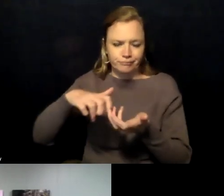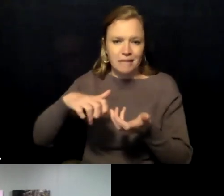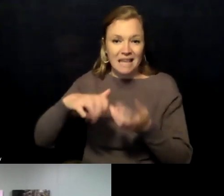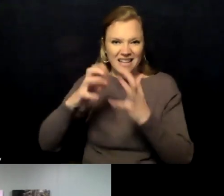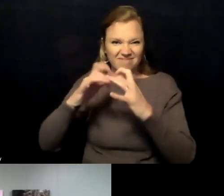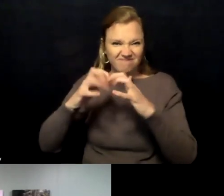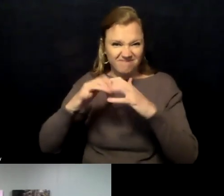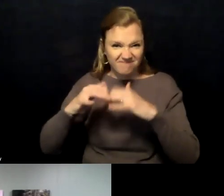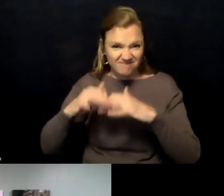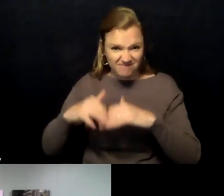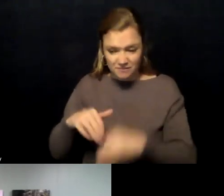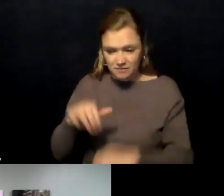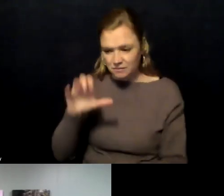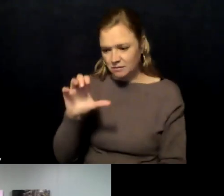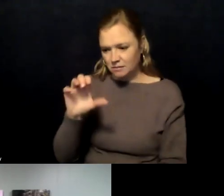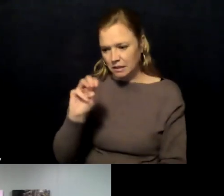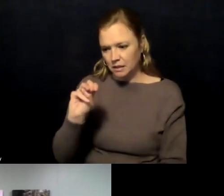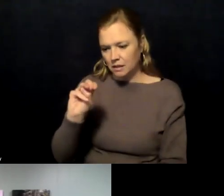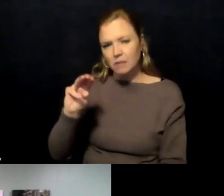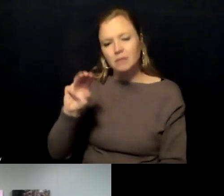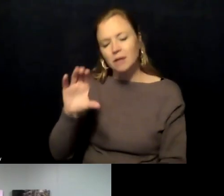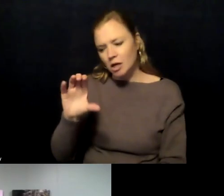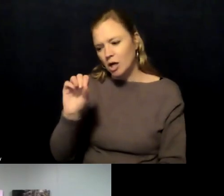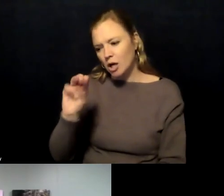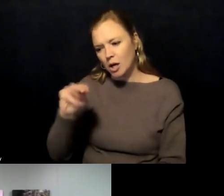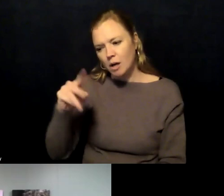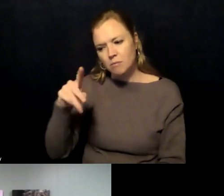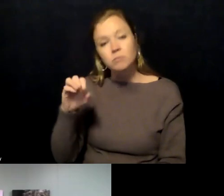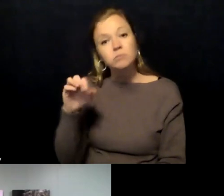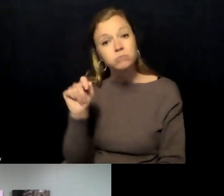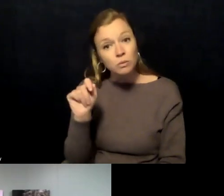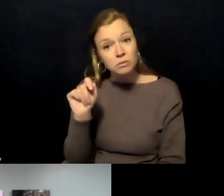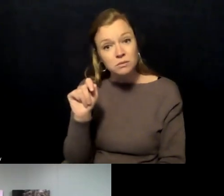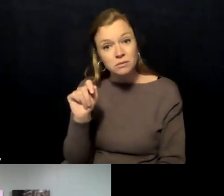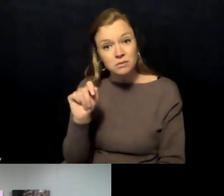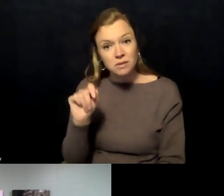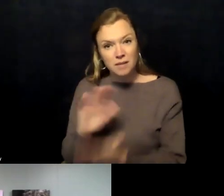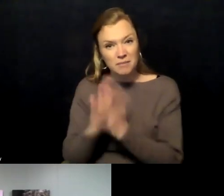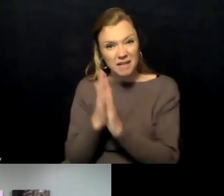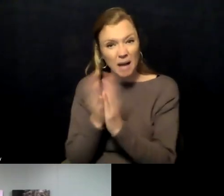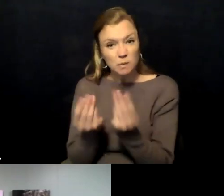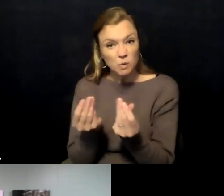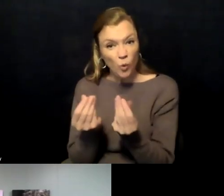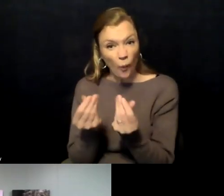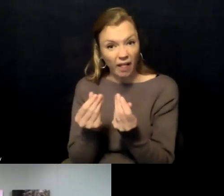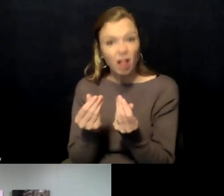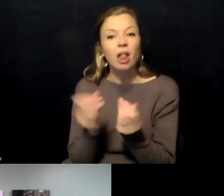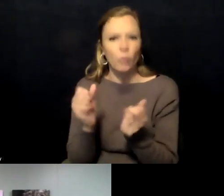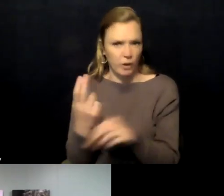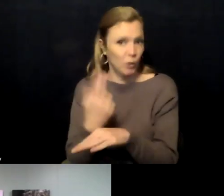compost as much as we possibly can in this area. [Shellie] That's wonderful. So you